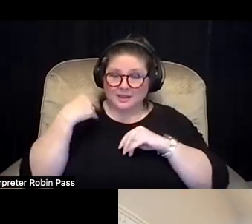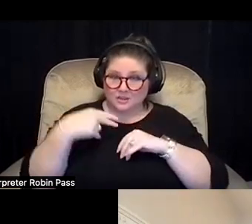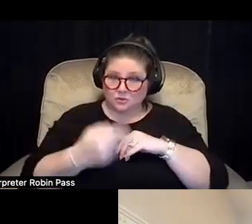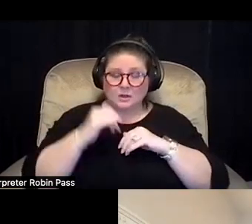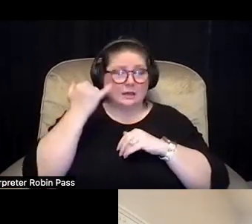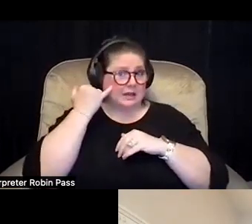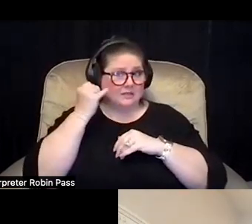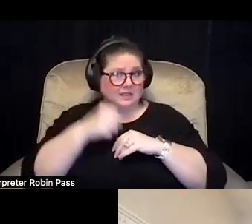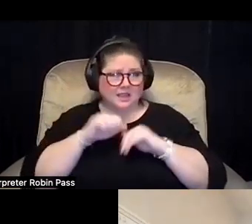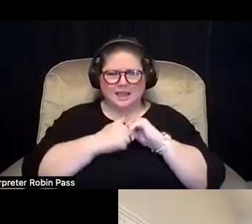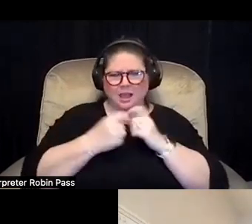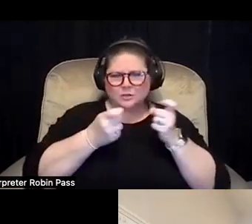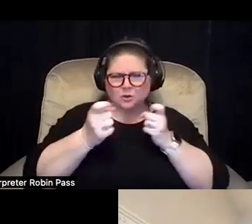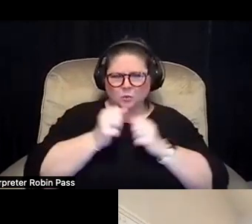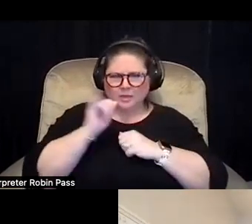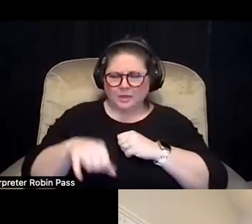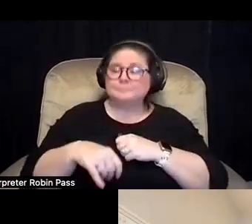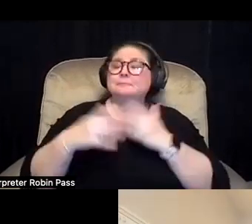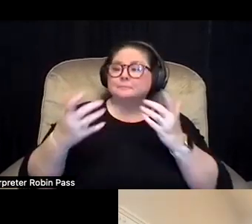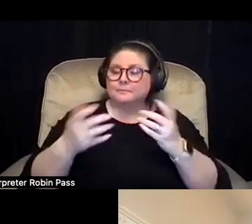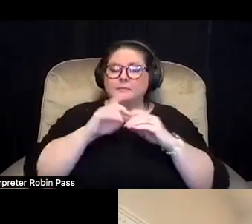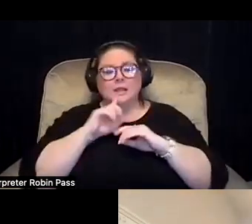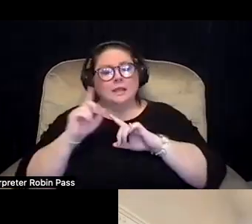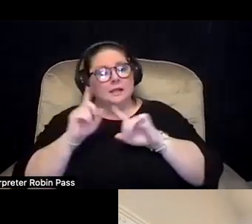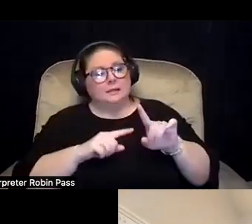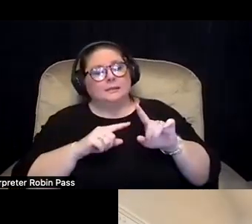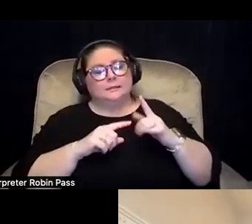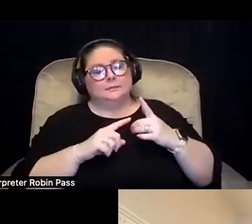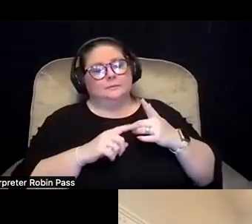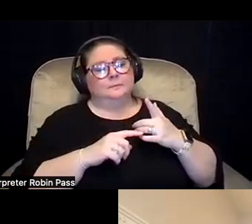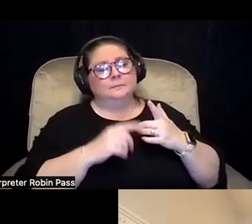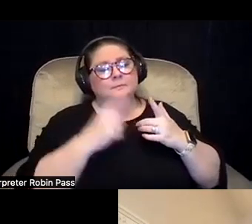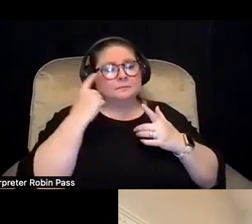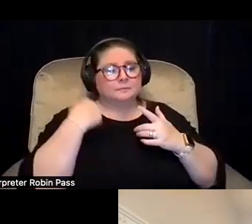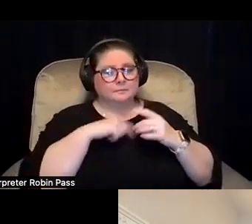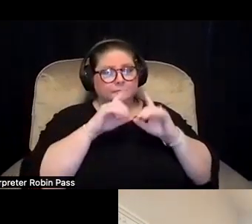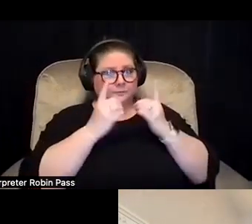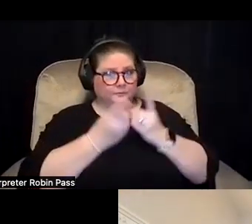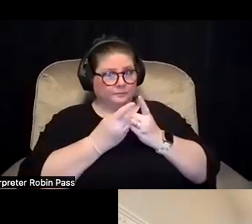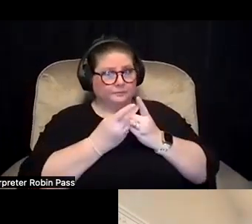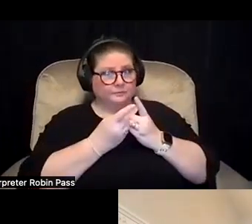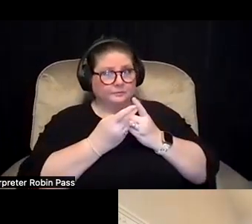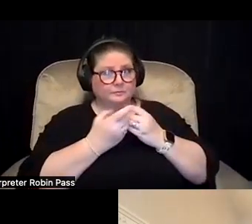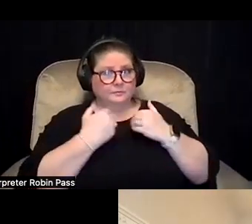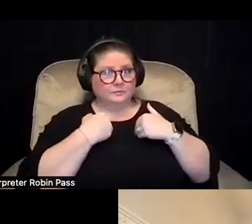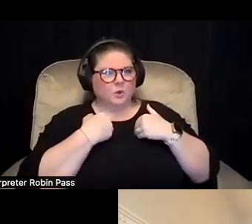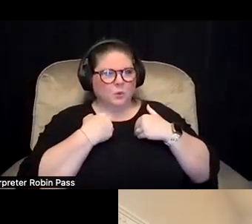so because our district has taken a stance that we're going to teach this and they have required